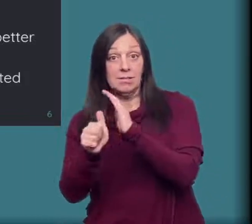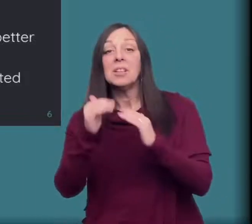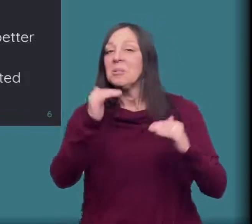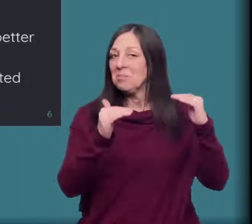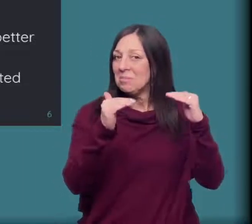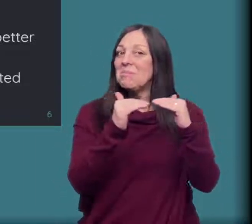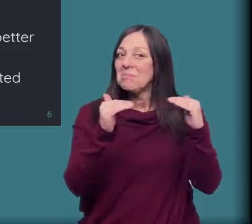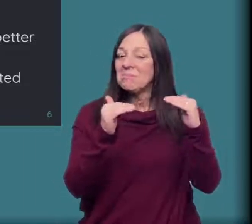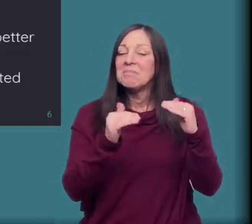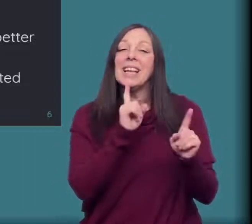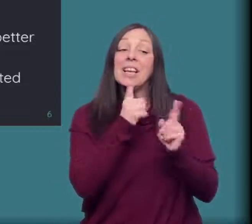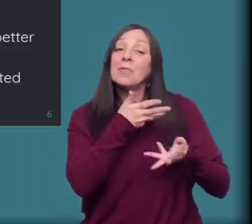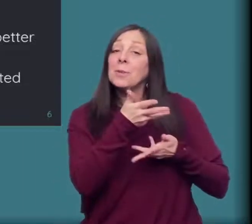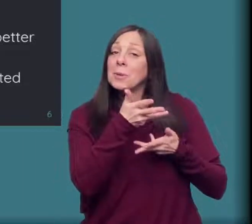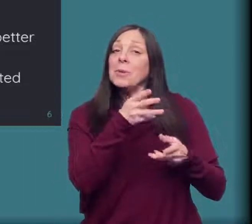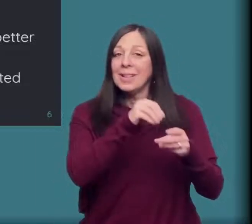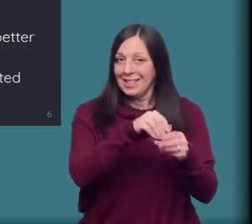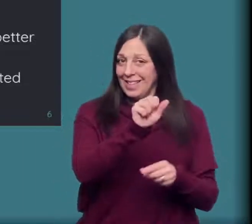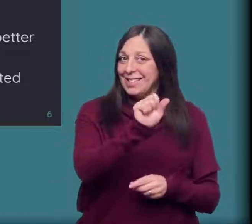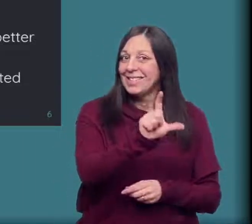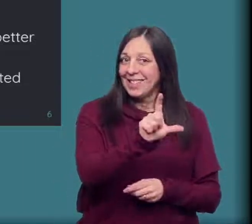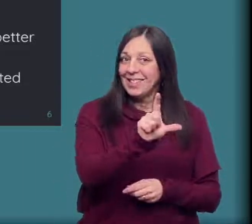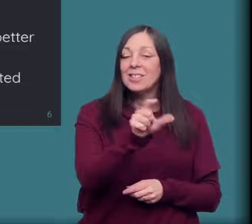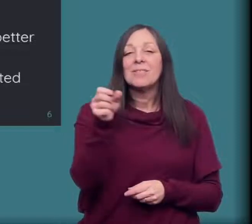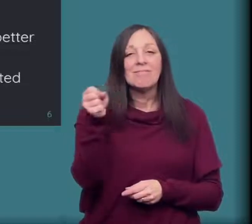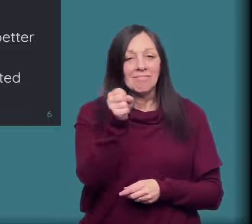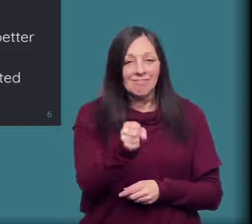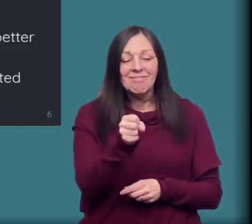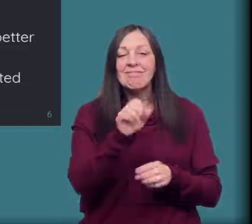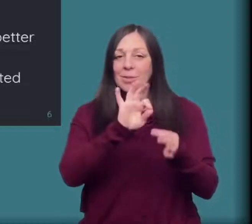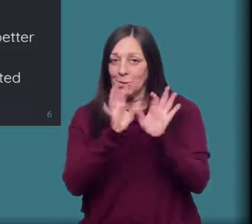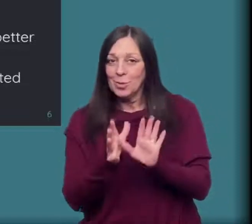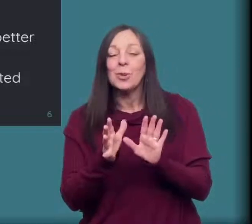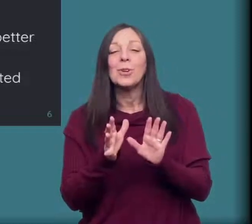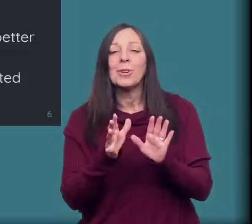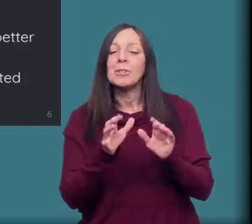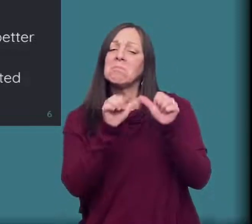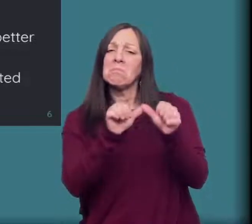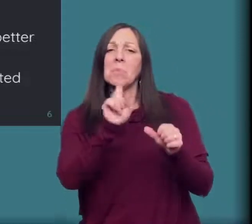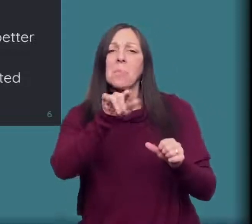The interviews were conducted in ASL and interpreted after they will complete. The interpretation was then transcribed.